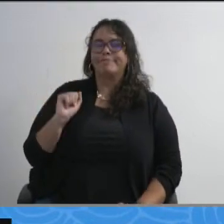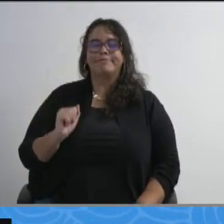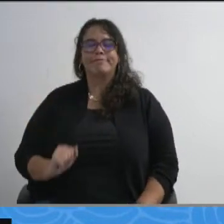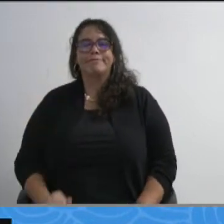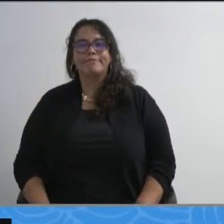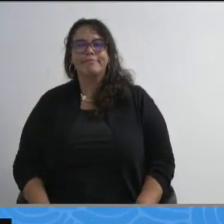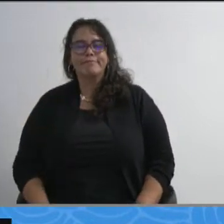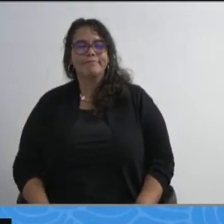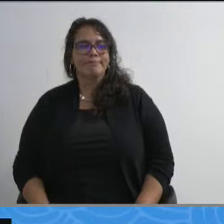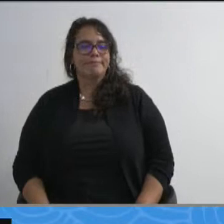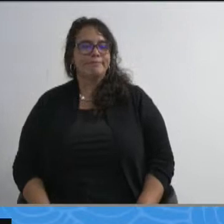So, lemme get right to it.